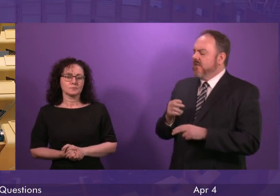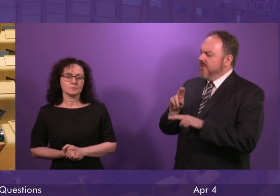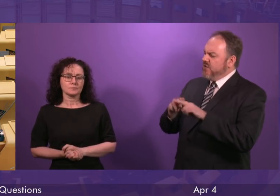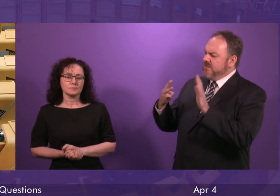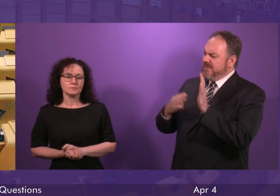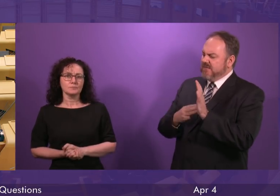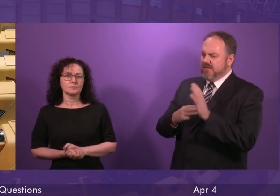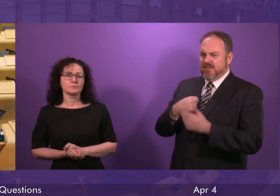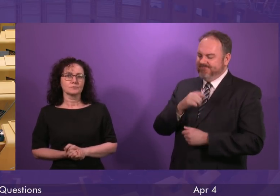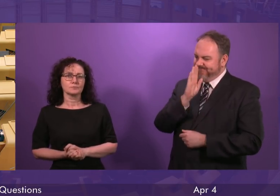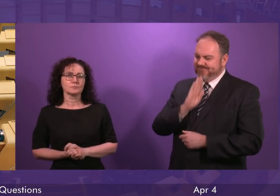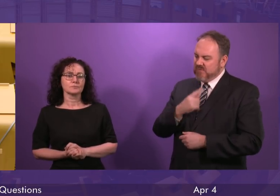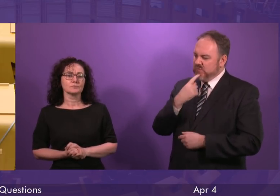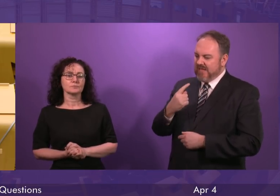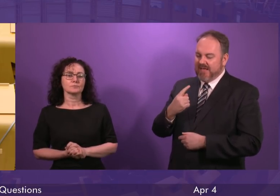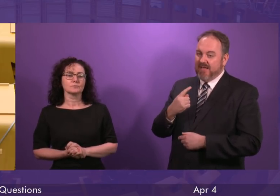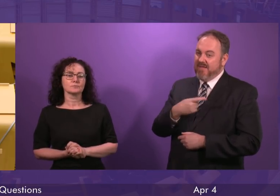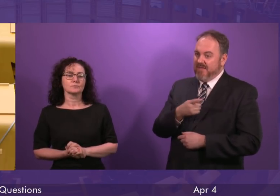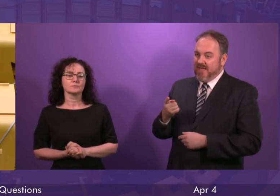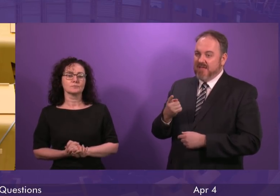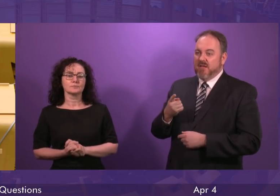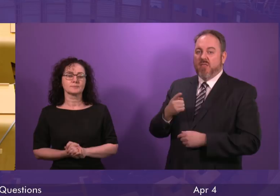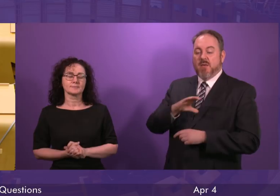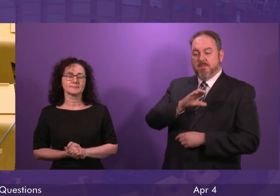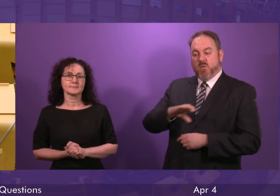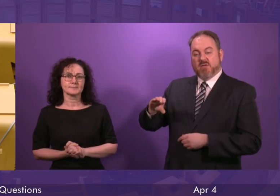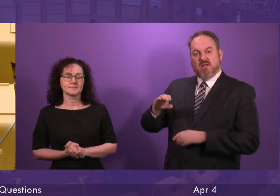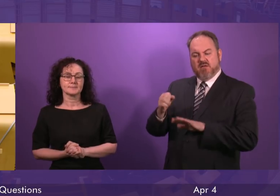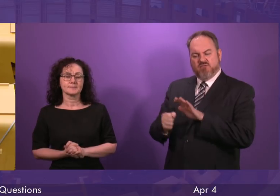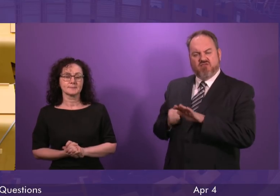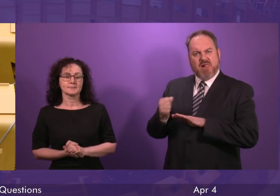It gives me no pleasure to raise, yet again, failures on the Borders railway. However,